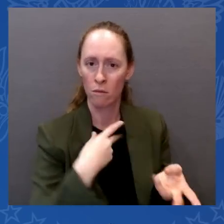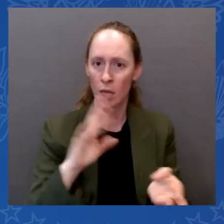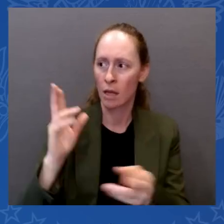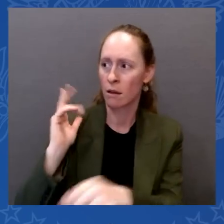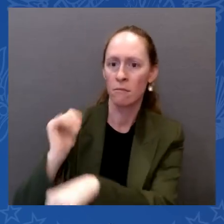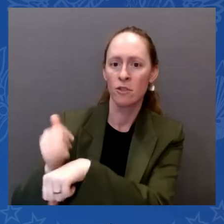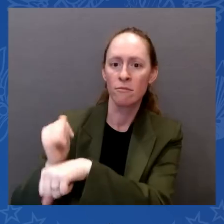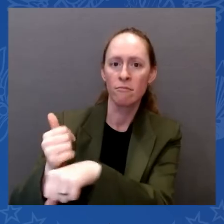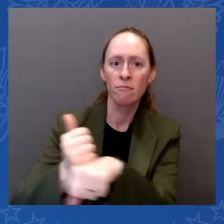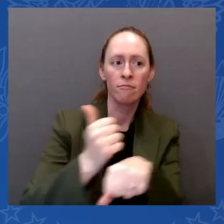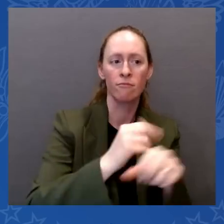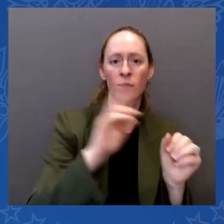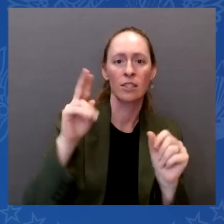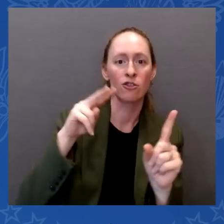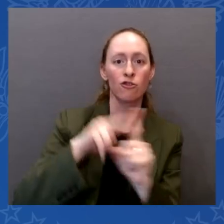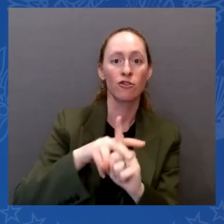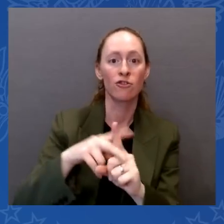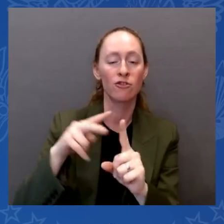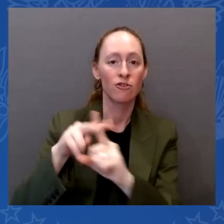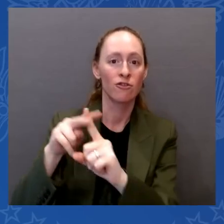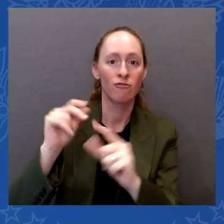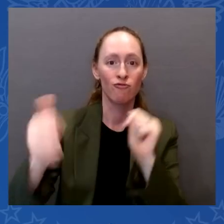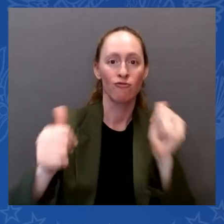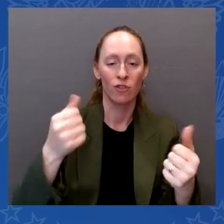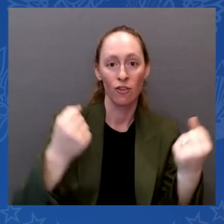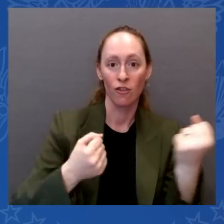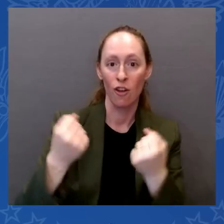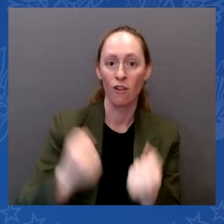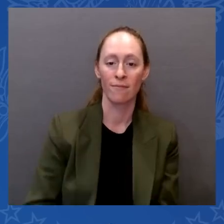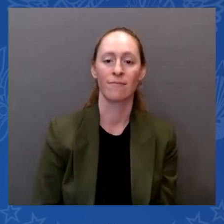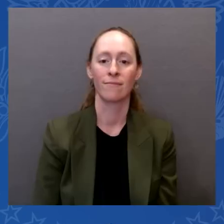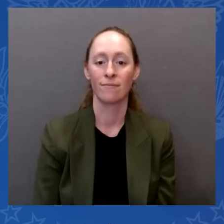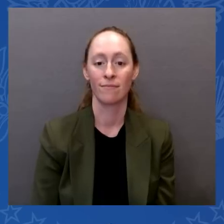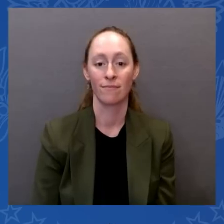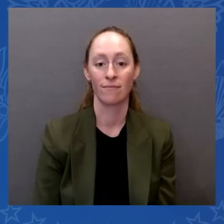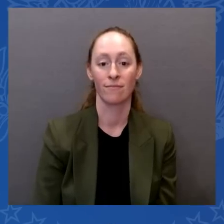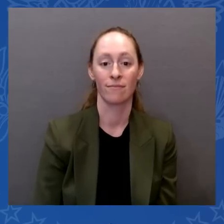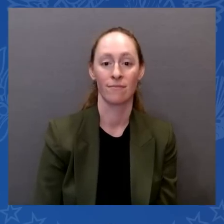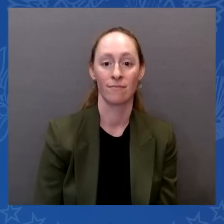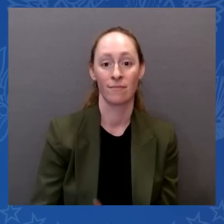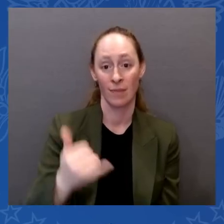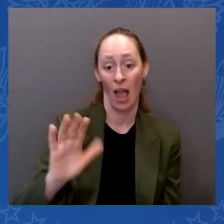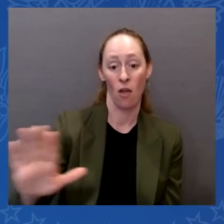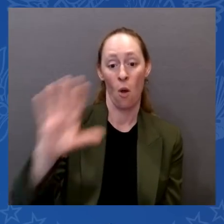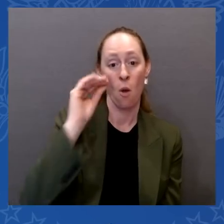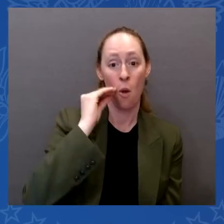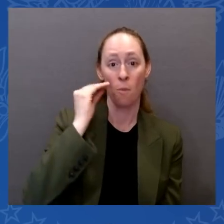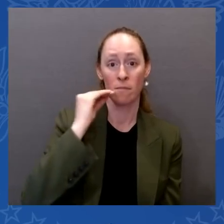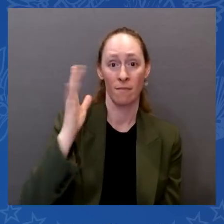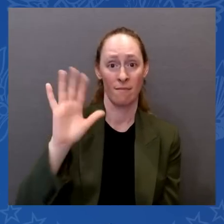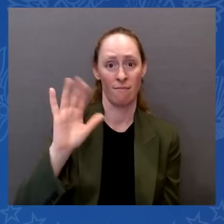and they're getting more and more sophisticated. You know, a lightning storm takes out all the electricity in the house. Guess what?